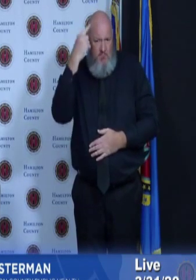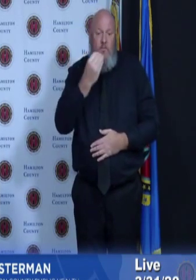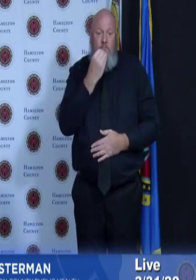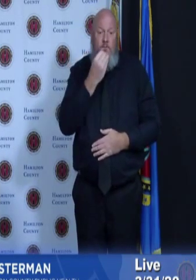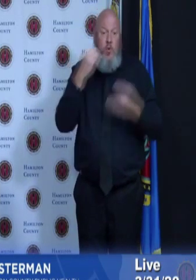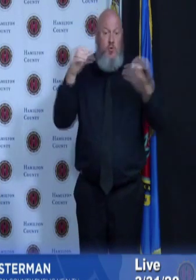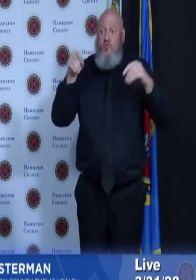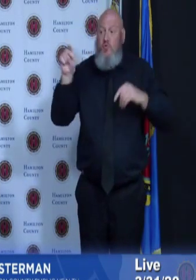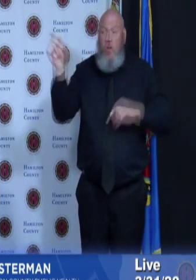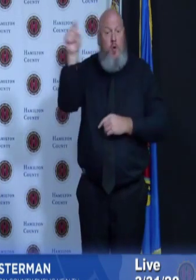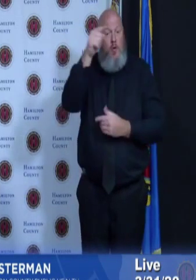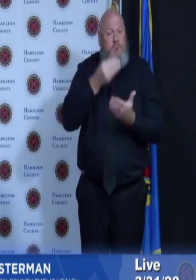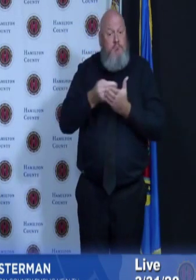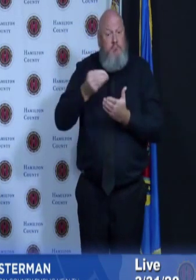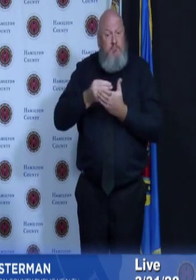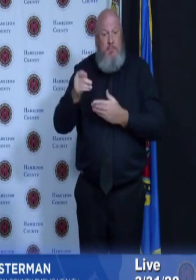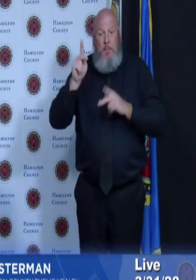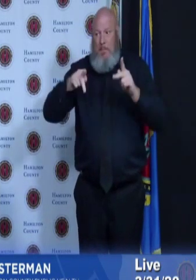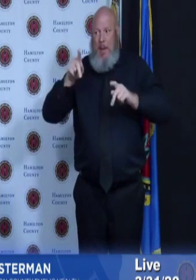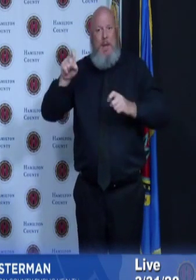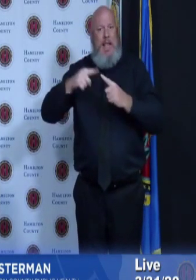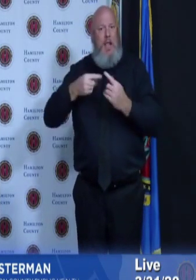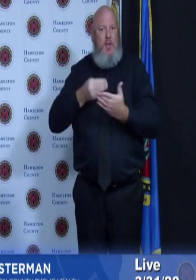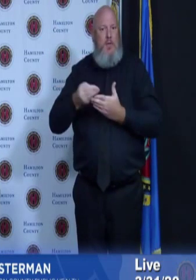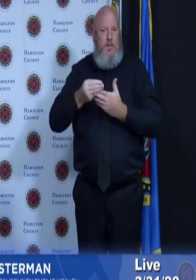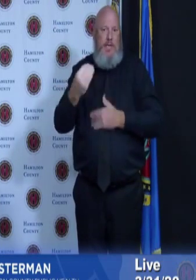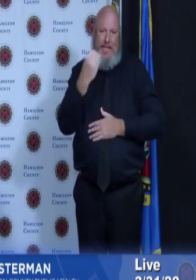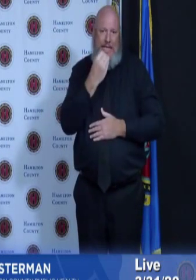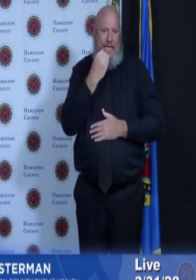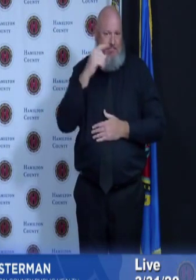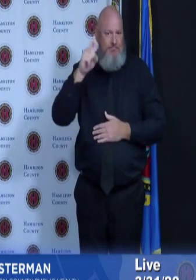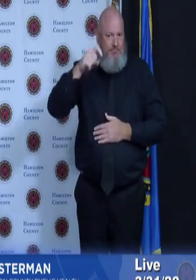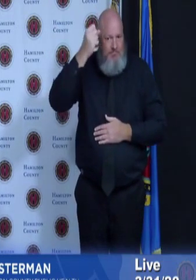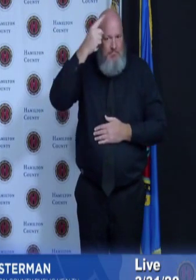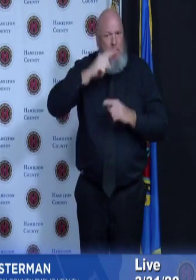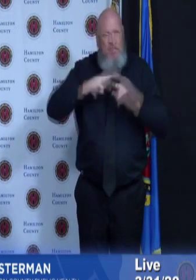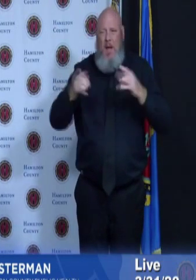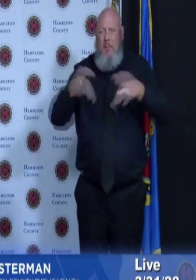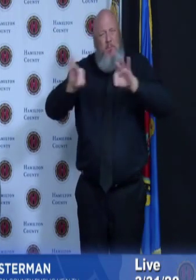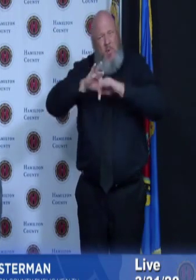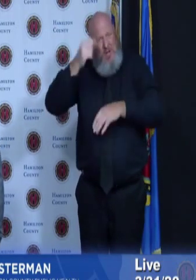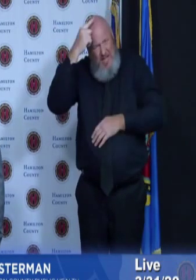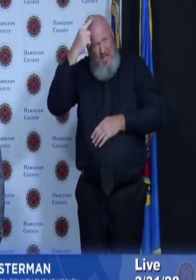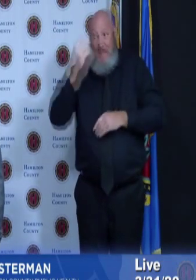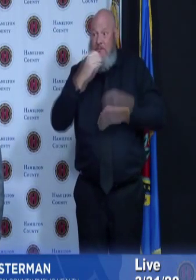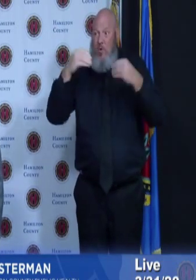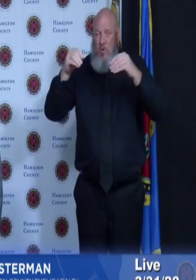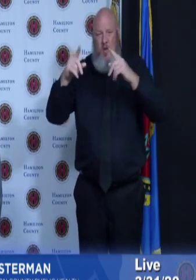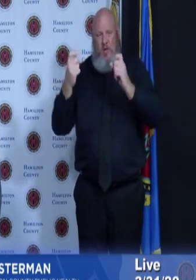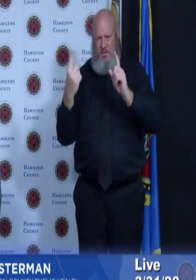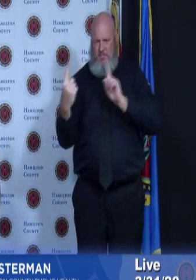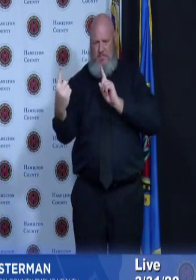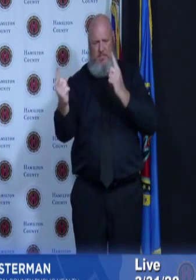us individually as citizens you know we each also have a requirement to do what's required so if you show up and you are going to the hardware store